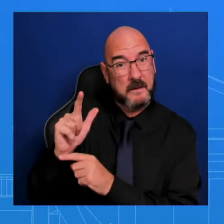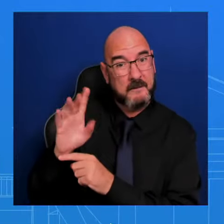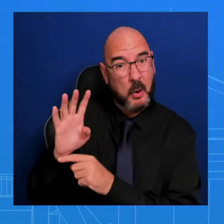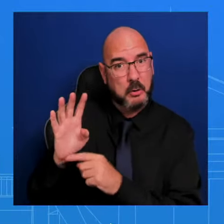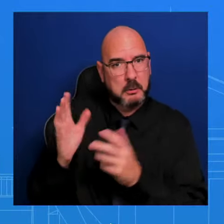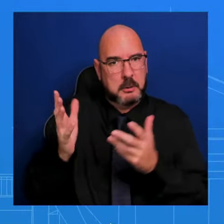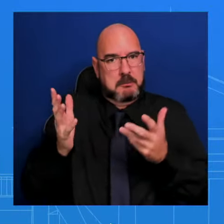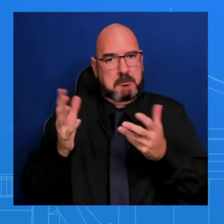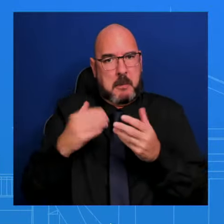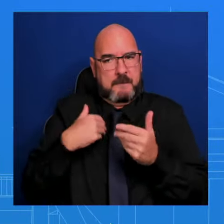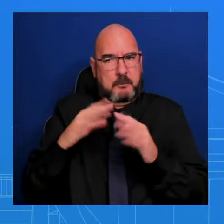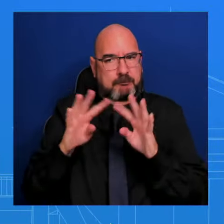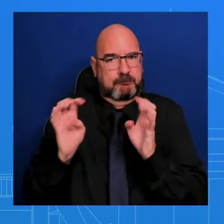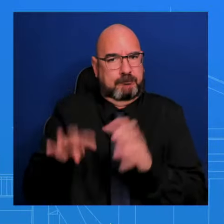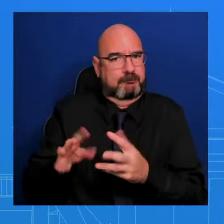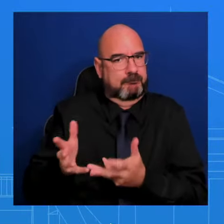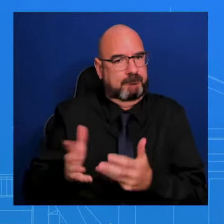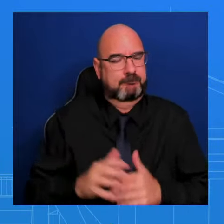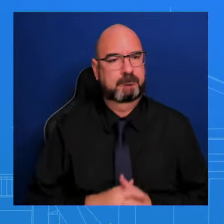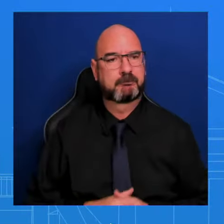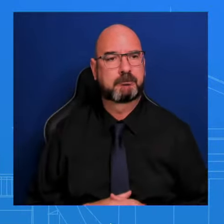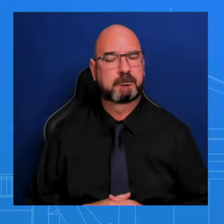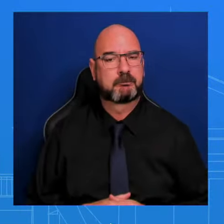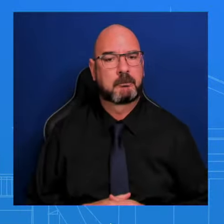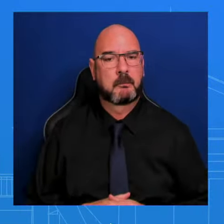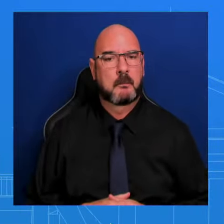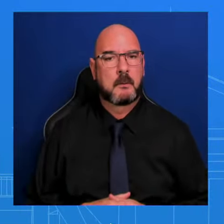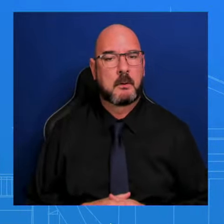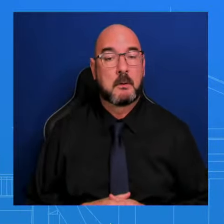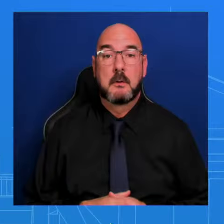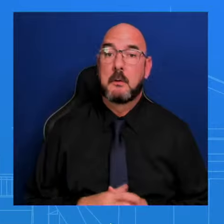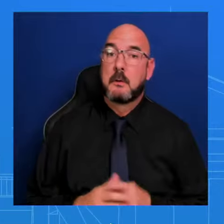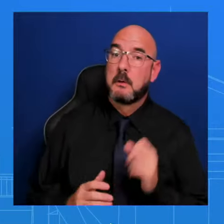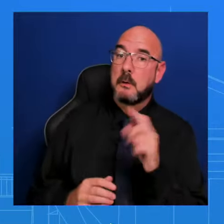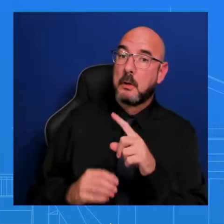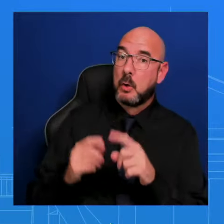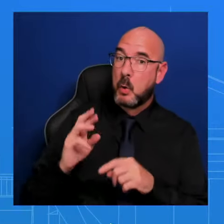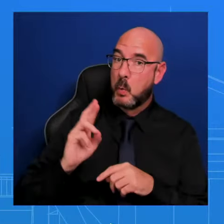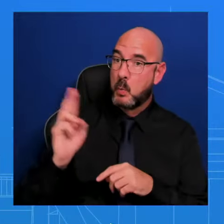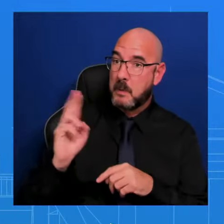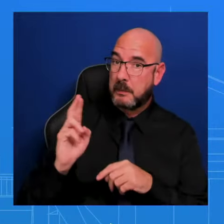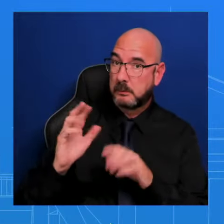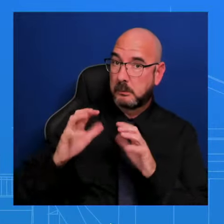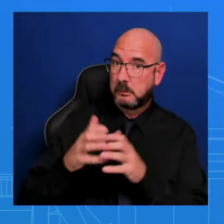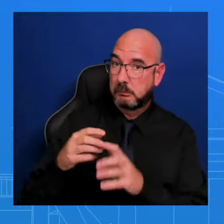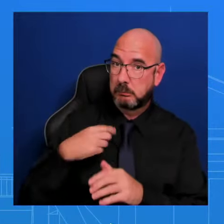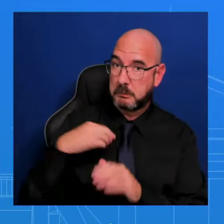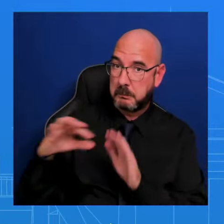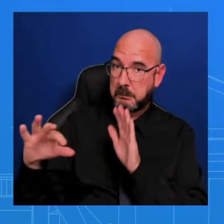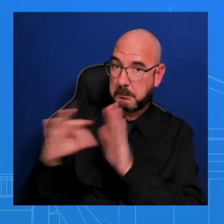I know you've said very often that the White House does not have a vote in this. You're not -- Ms. Jean-Pierre: Ad nauseam, I'm sure. The Press: You're not involved in this process,